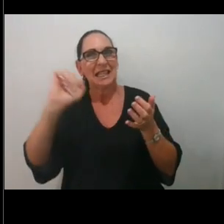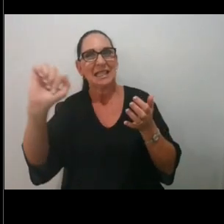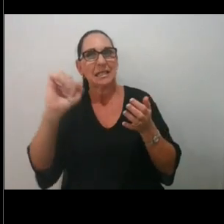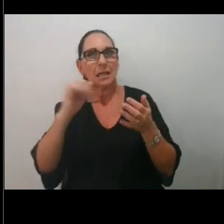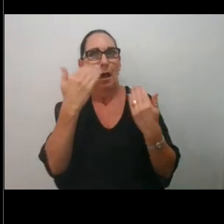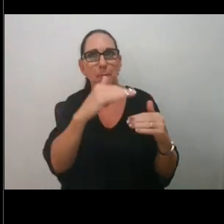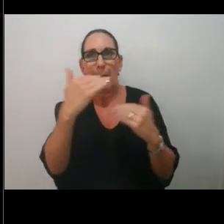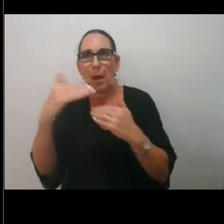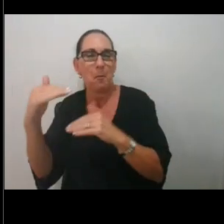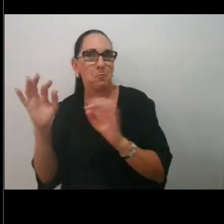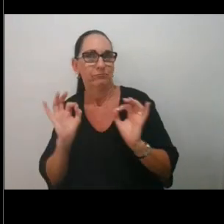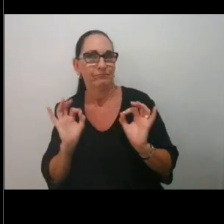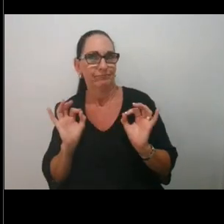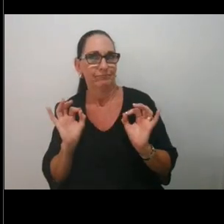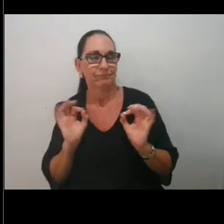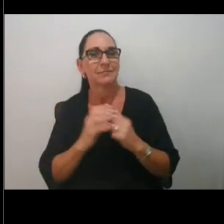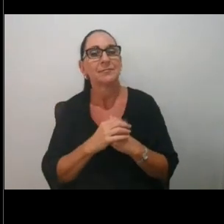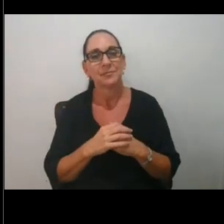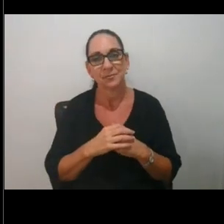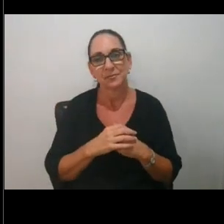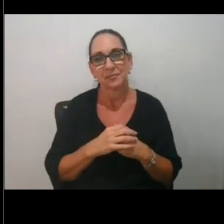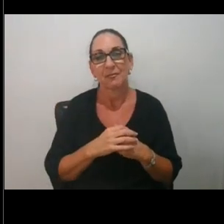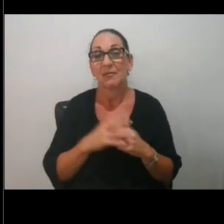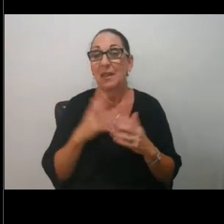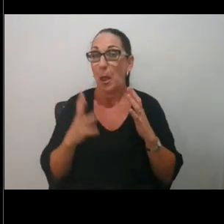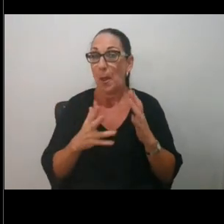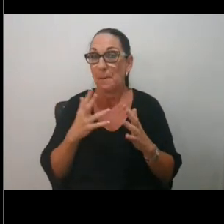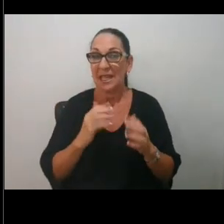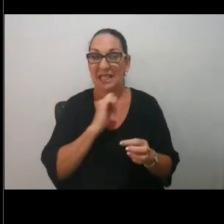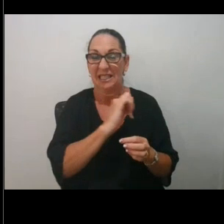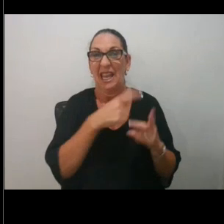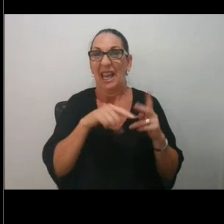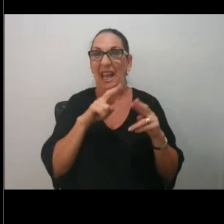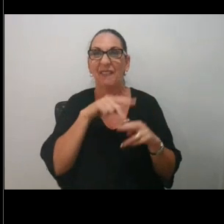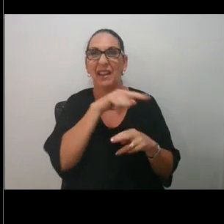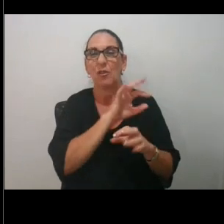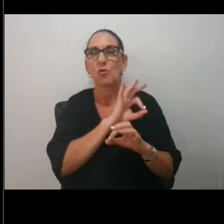limited uh participation can lead to being exited from the program and there's no legal